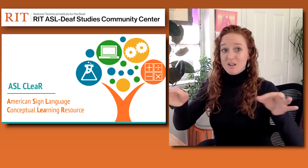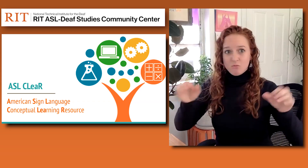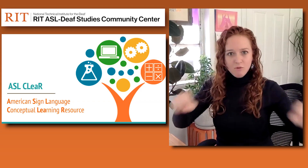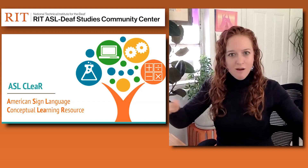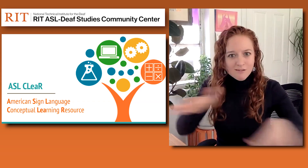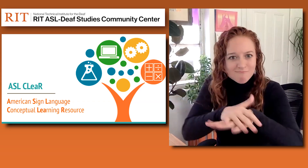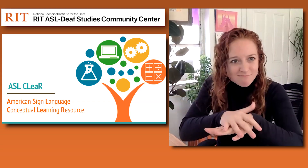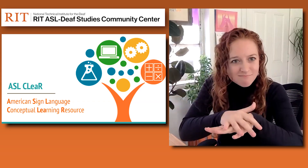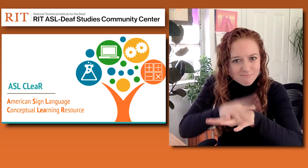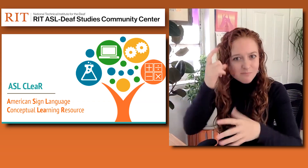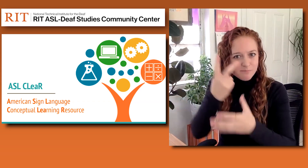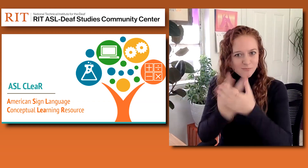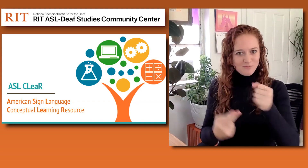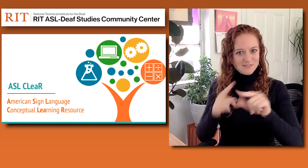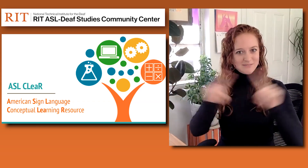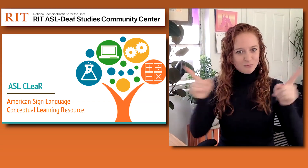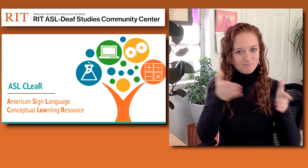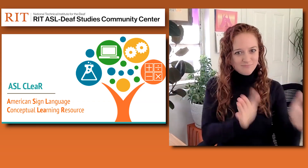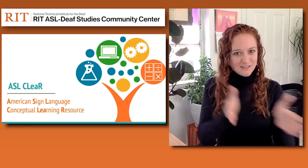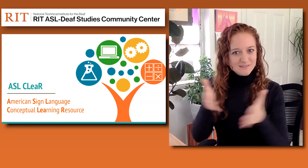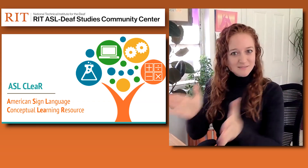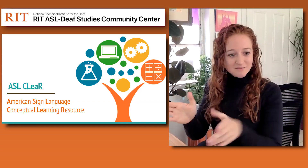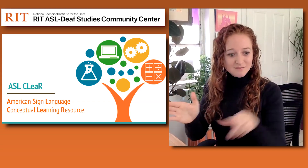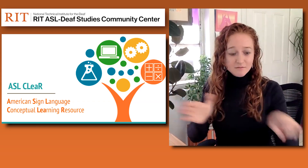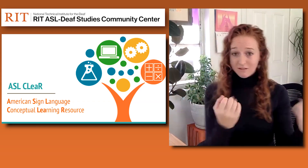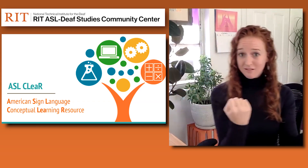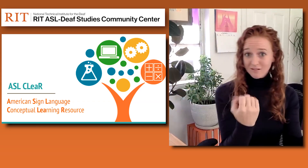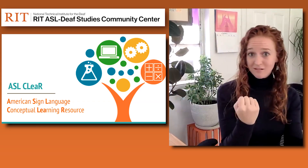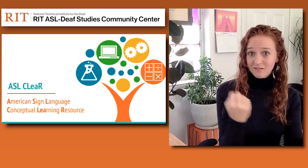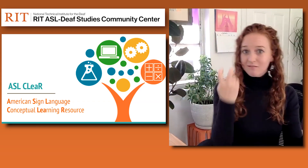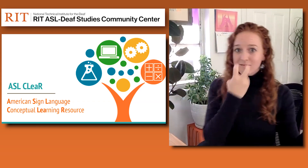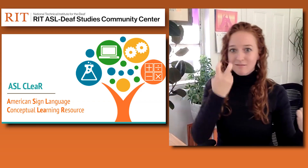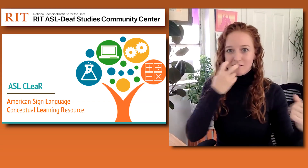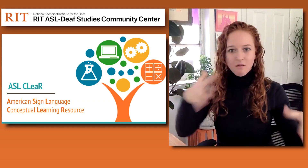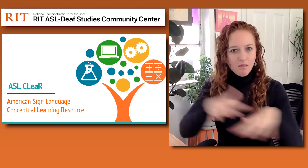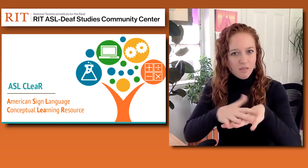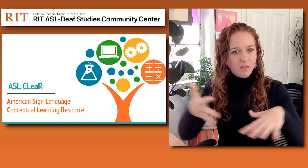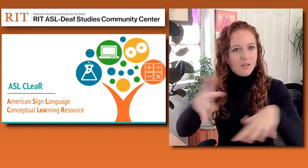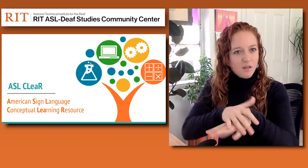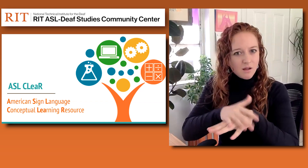because this individual was signing ASL in a beautiful way